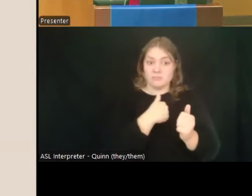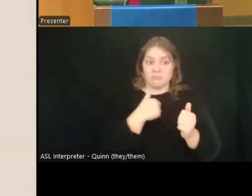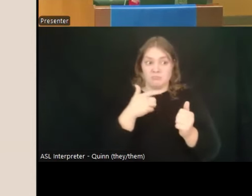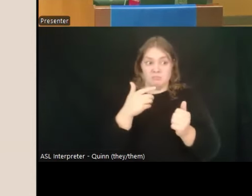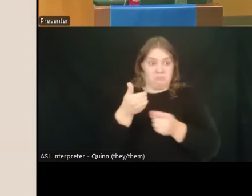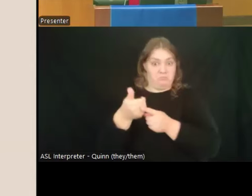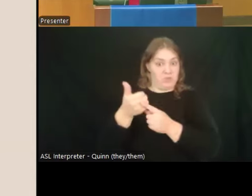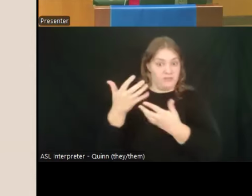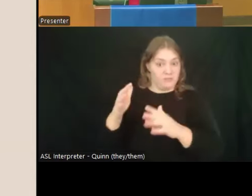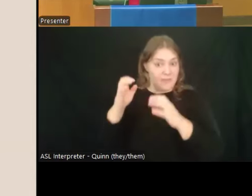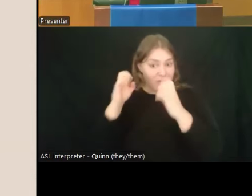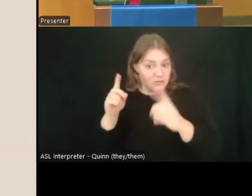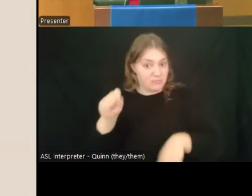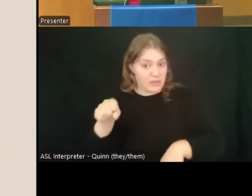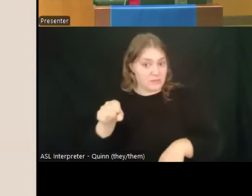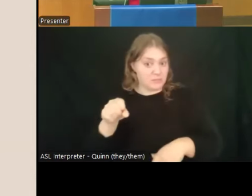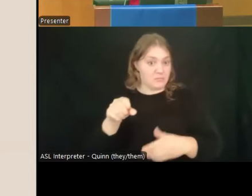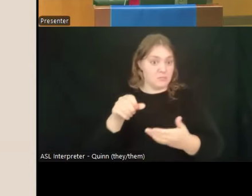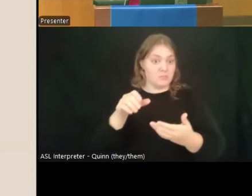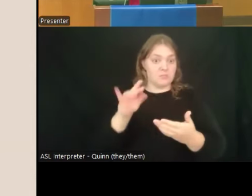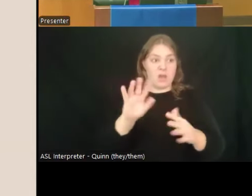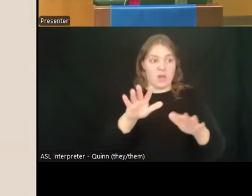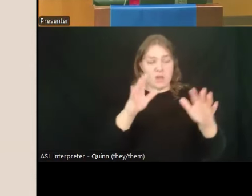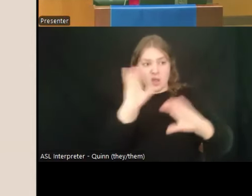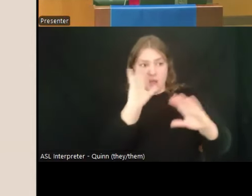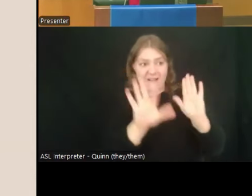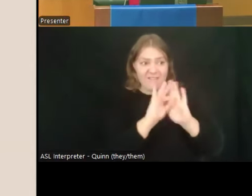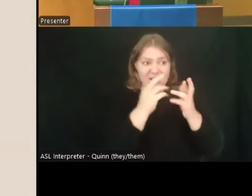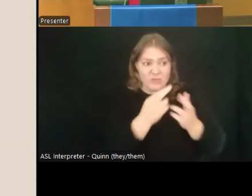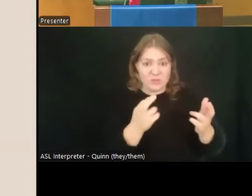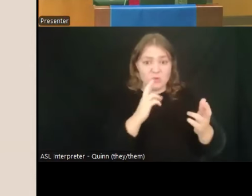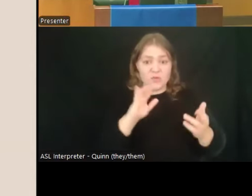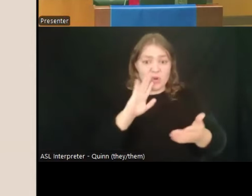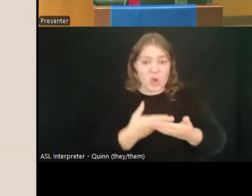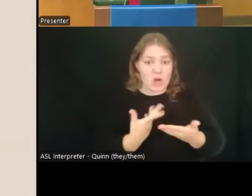was challenged with finding the resources for her daughter um and how that looks so much different